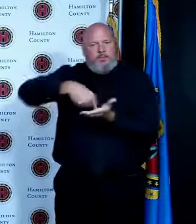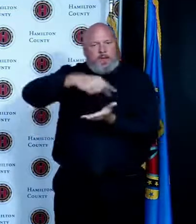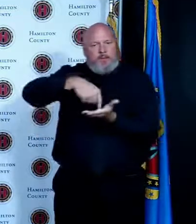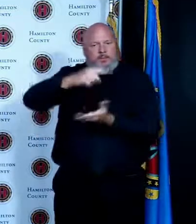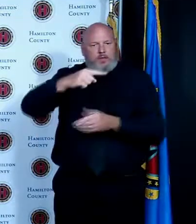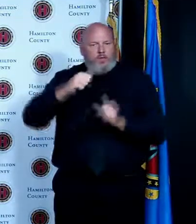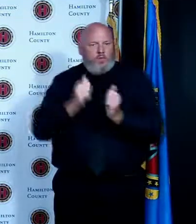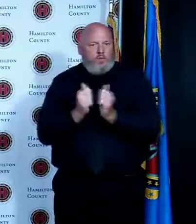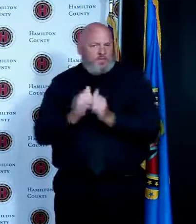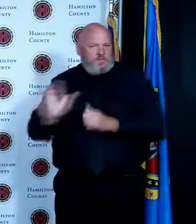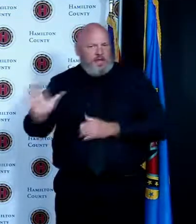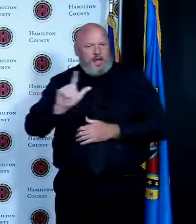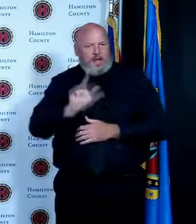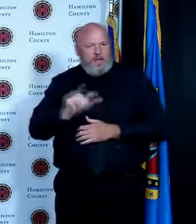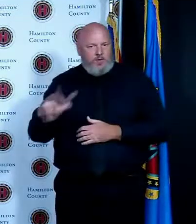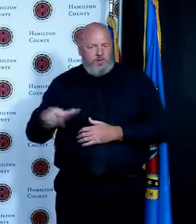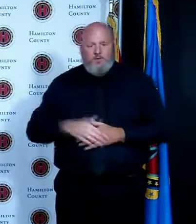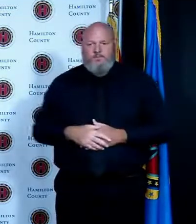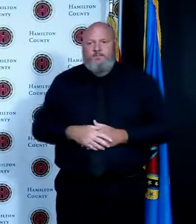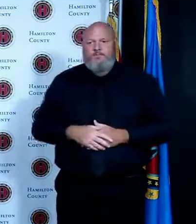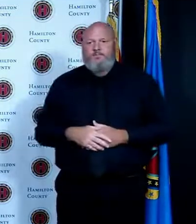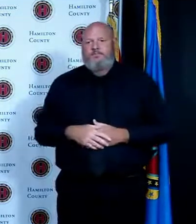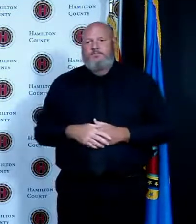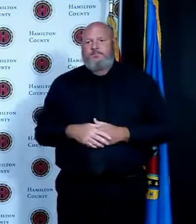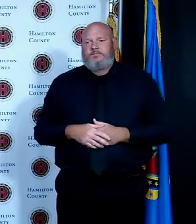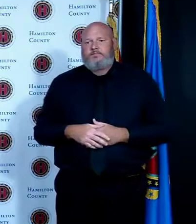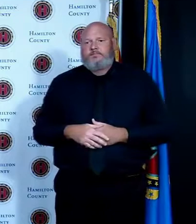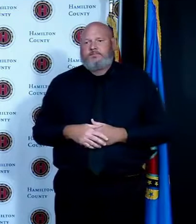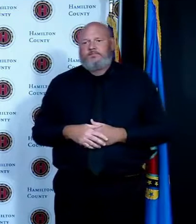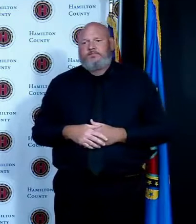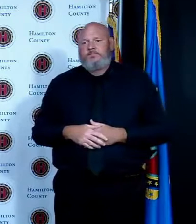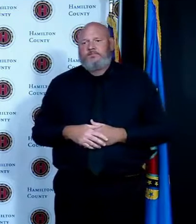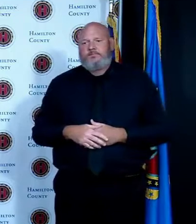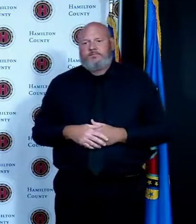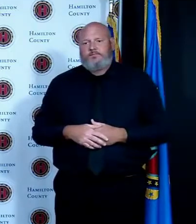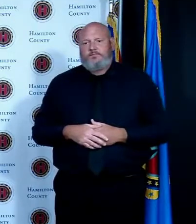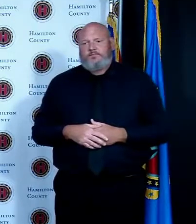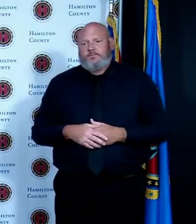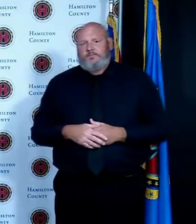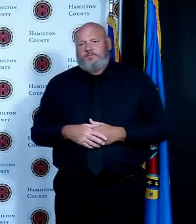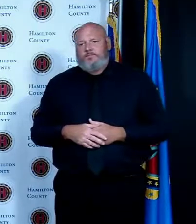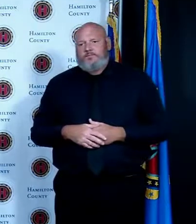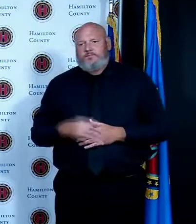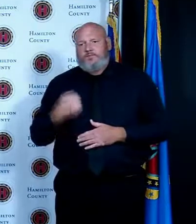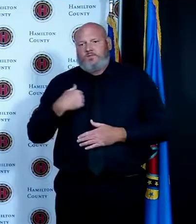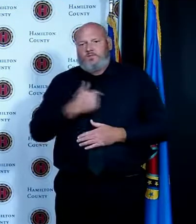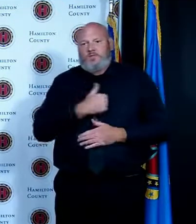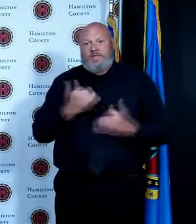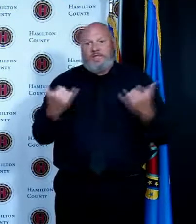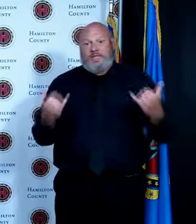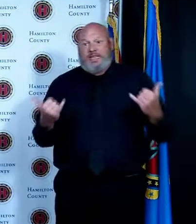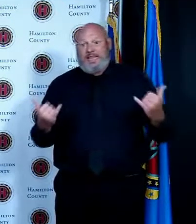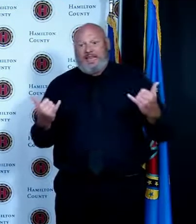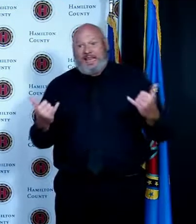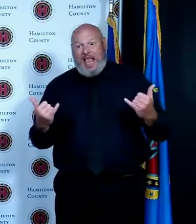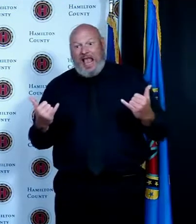Hamilton County is currently issuing a request for proposal to contract with an organization or organizations